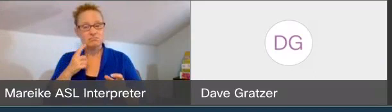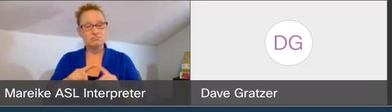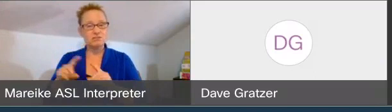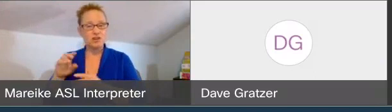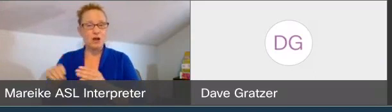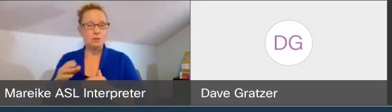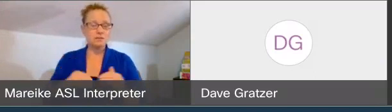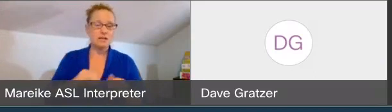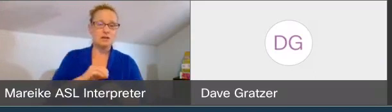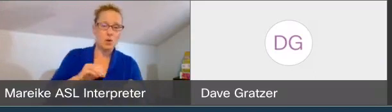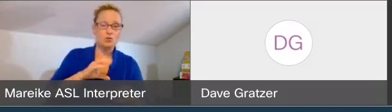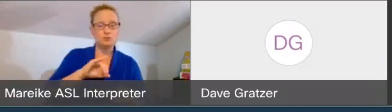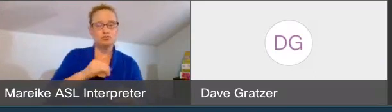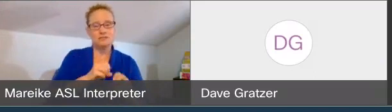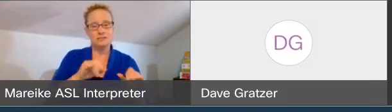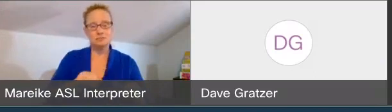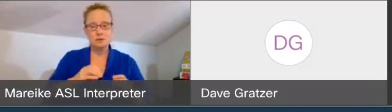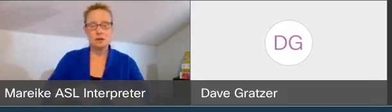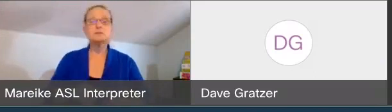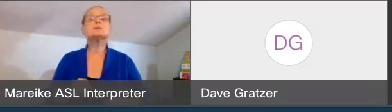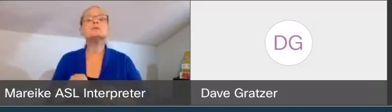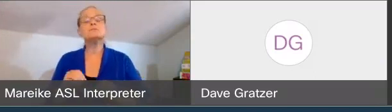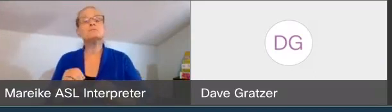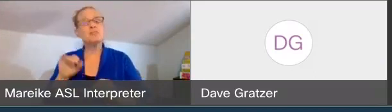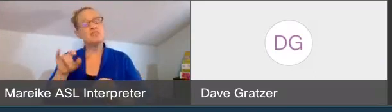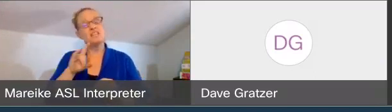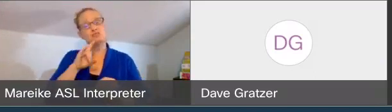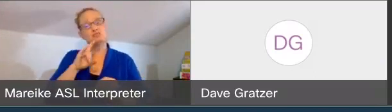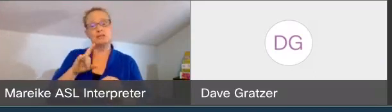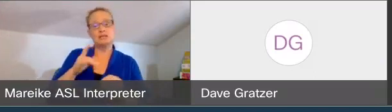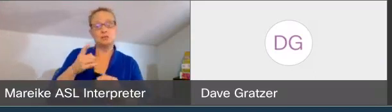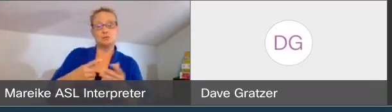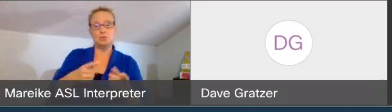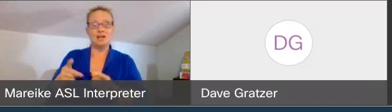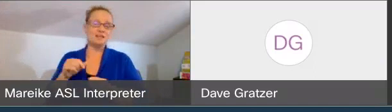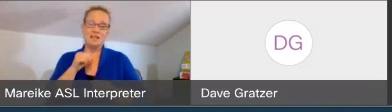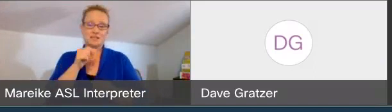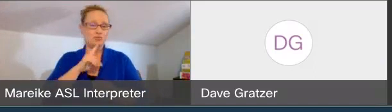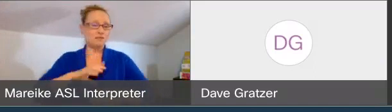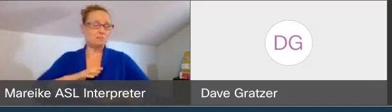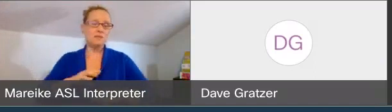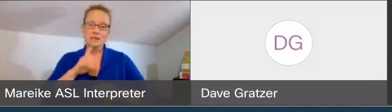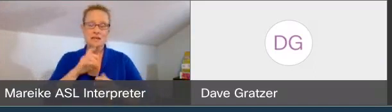that's generally the state of the knowledge and it doesn't rise to the level of an evidence-based